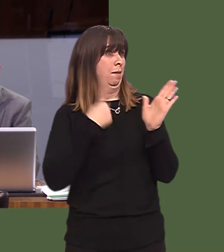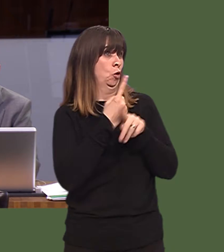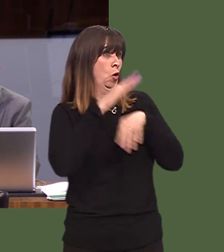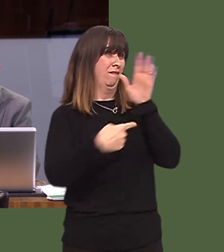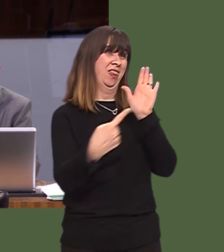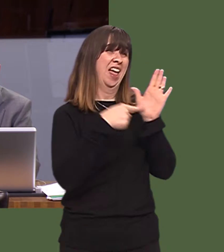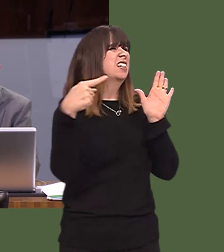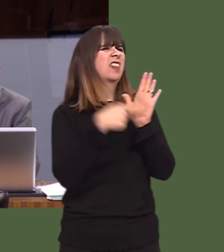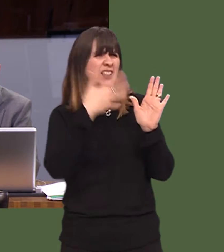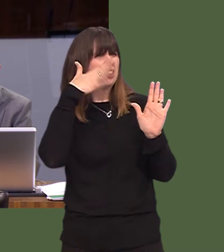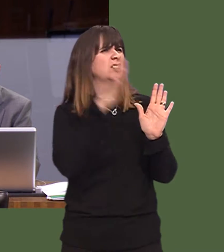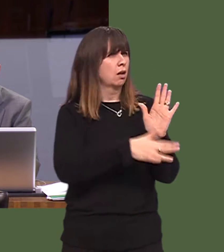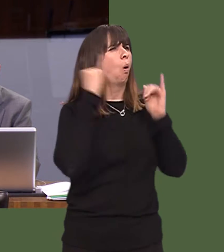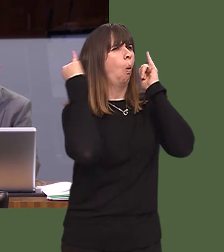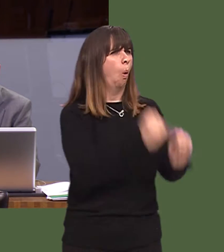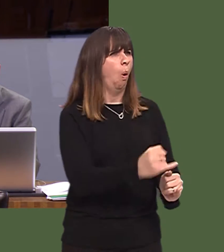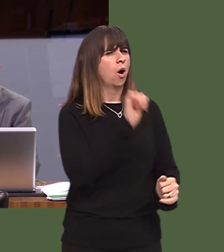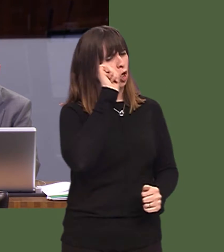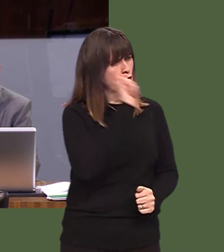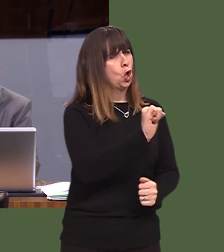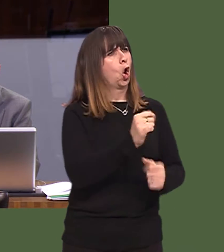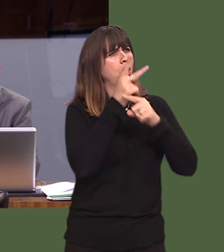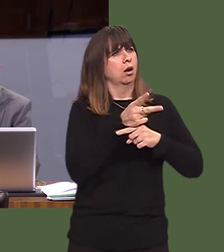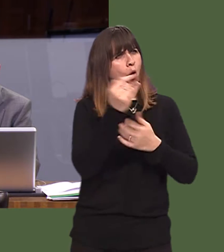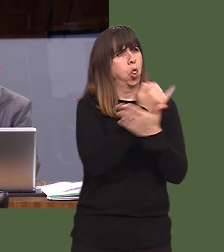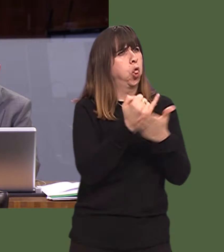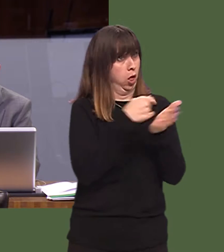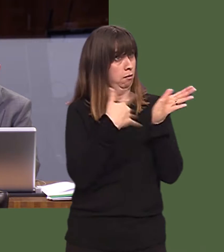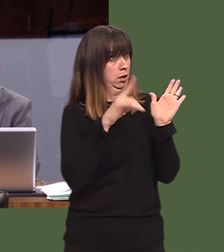which is a damning indictment of your stewardship here in Wales.